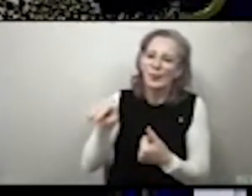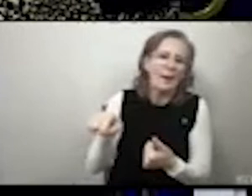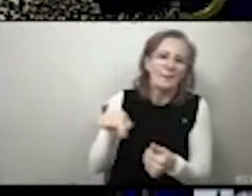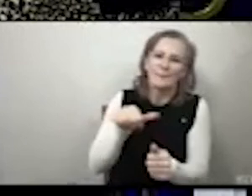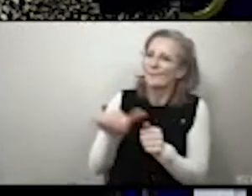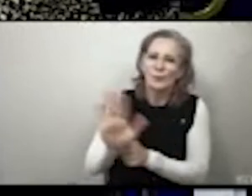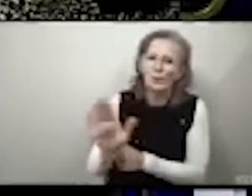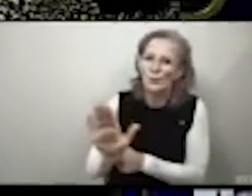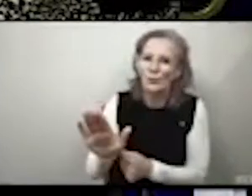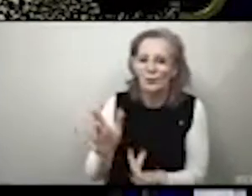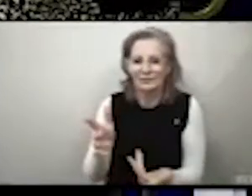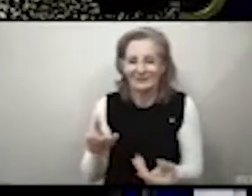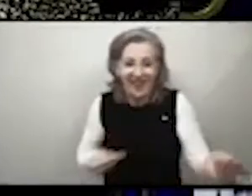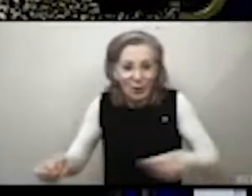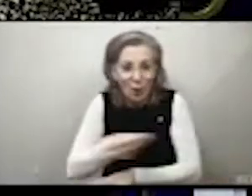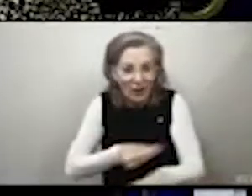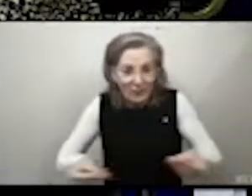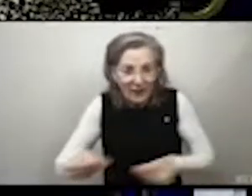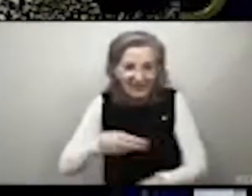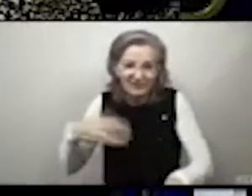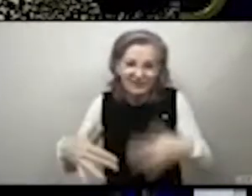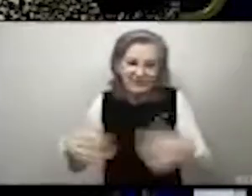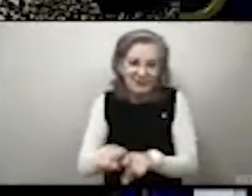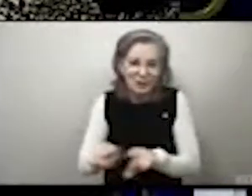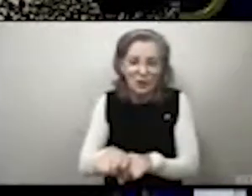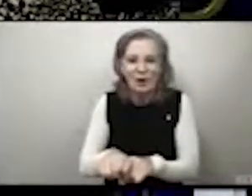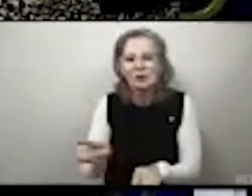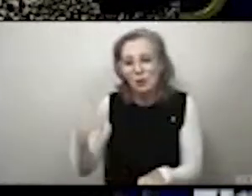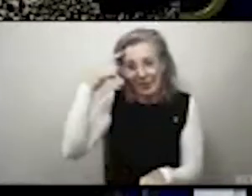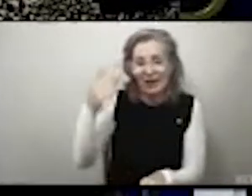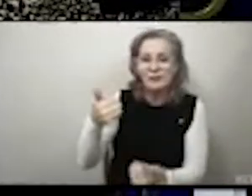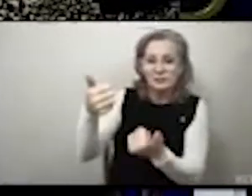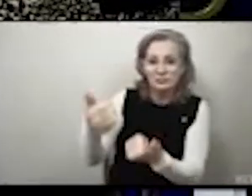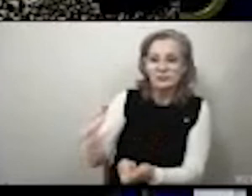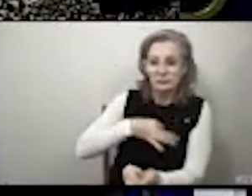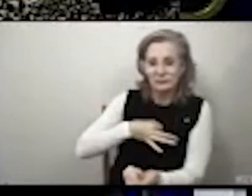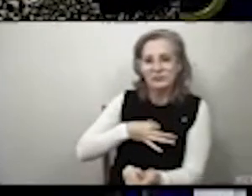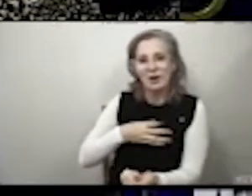So I think the question is a good one and I would be optimistic. One of the things that has come from